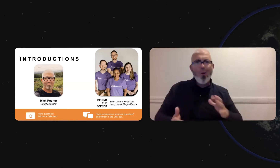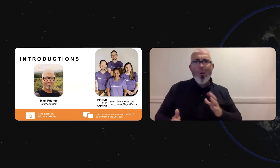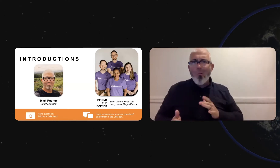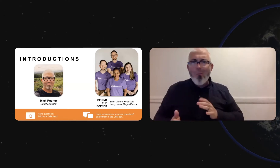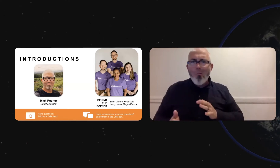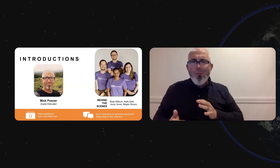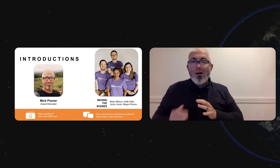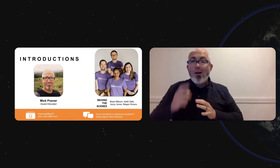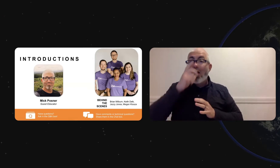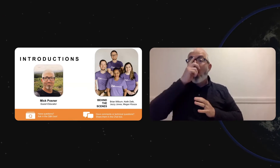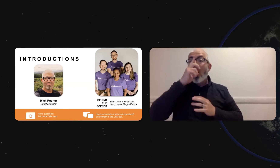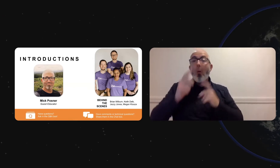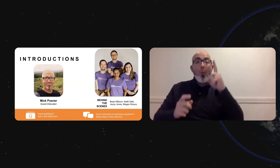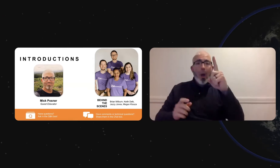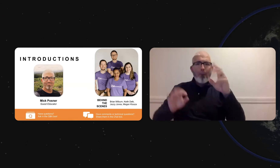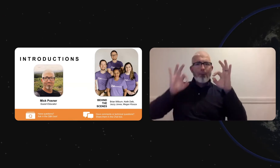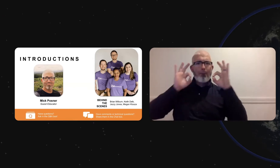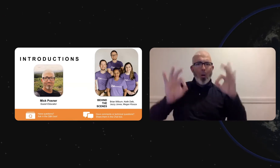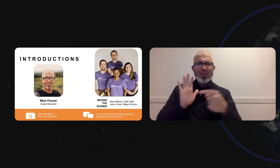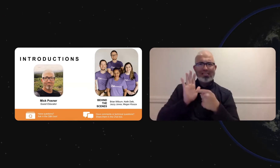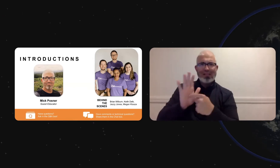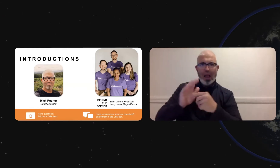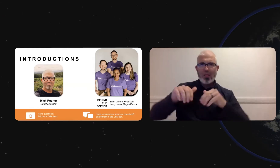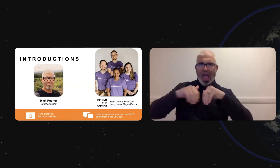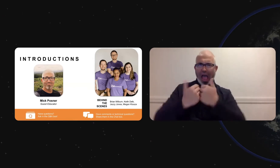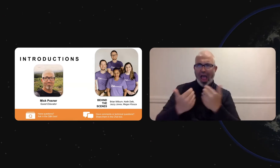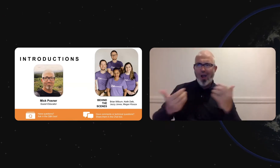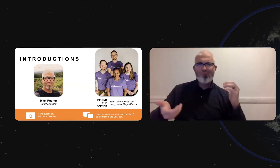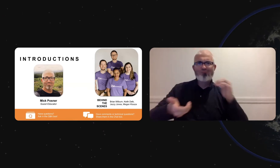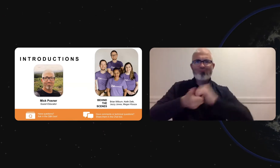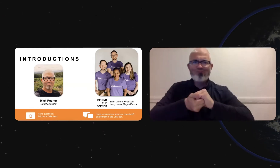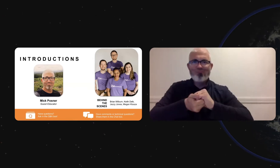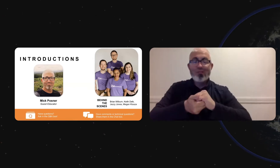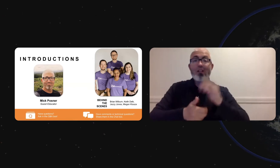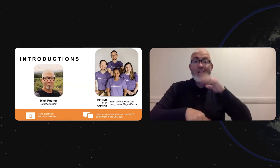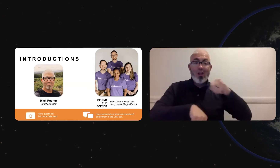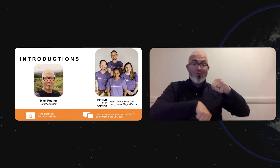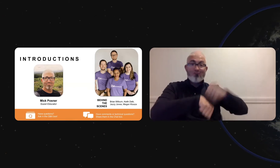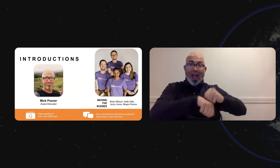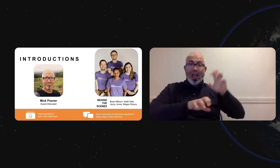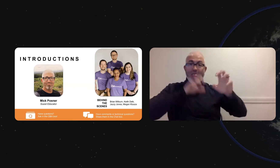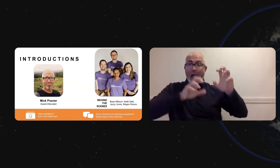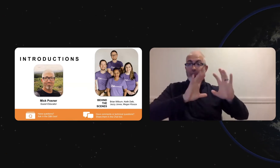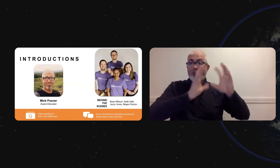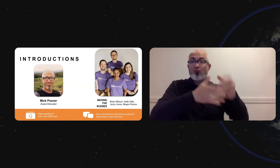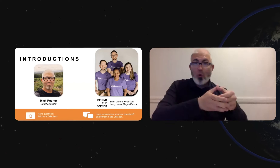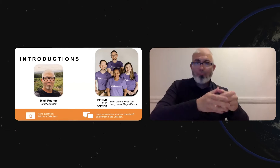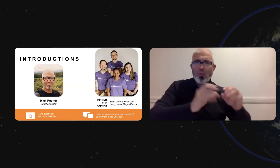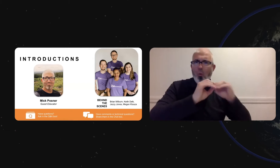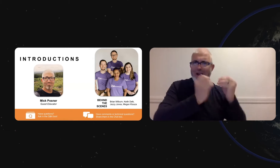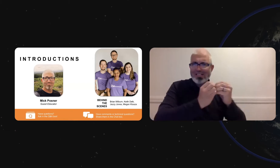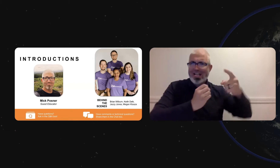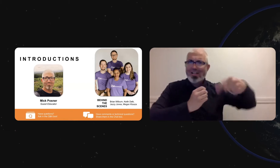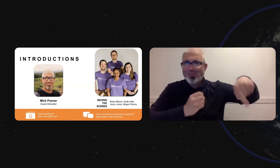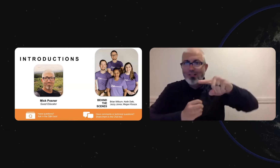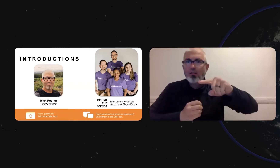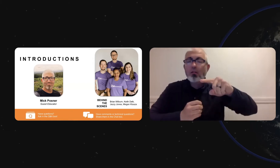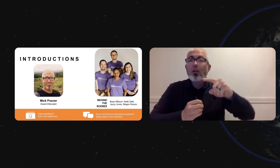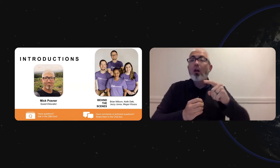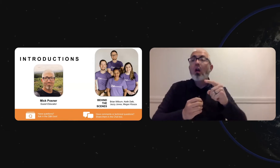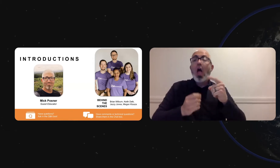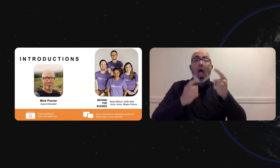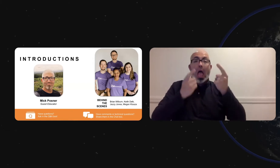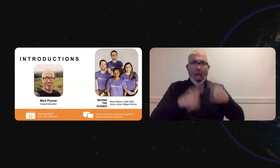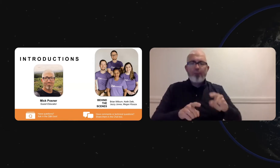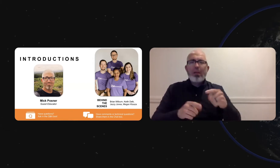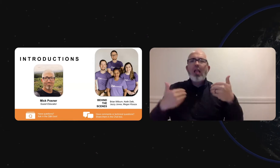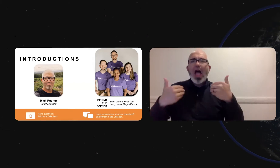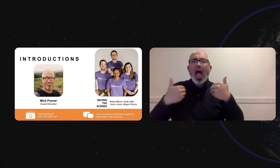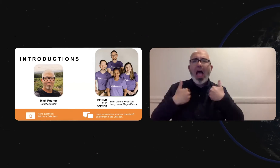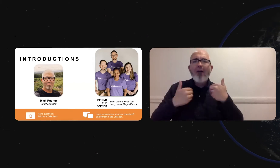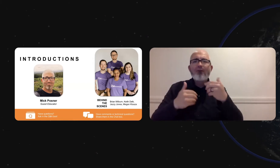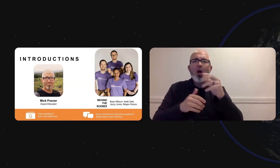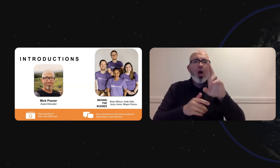I also met with those legislators and thought it was really cool the rock climbing group